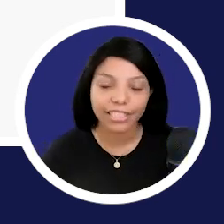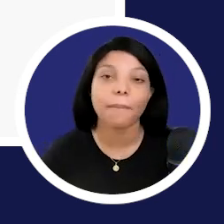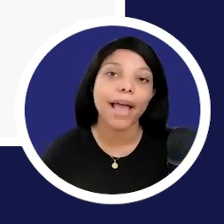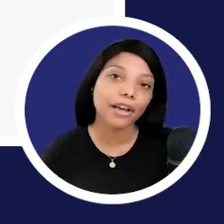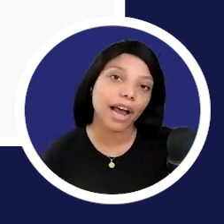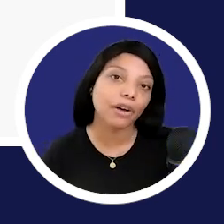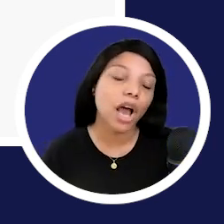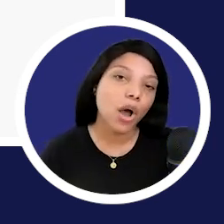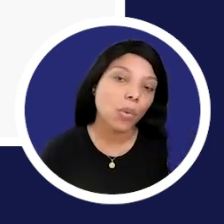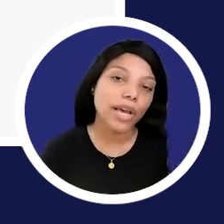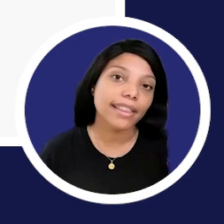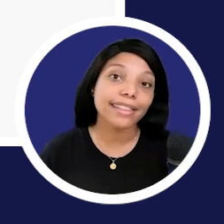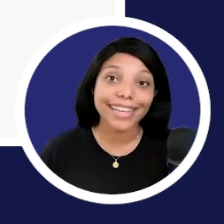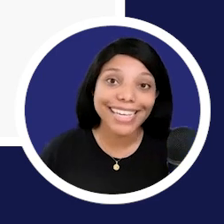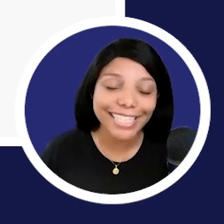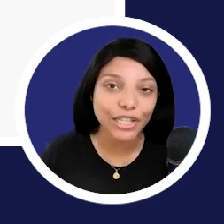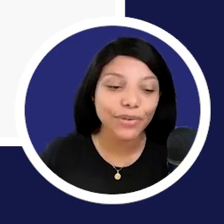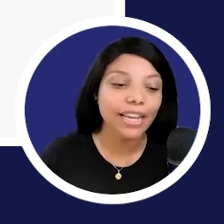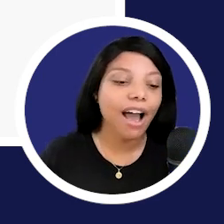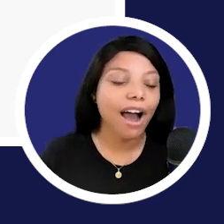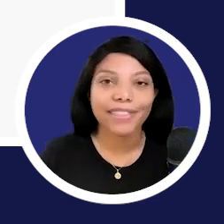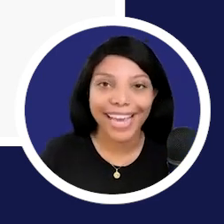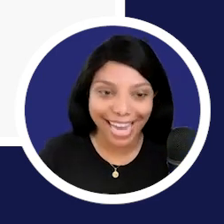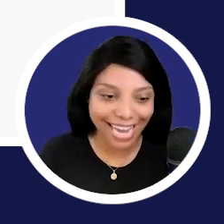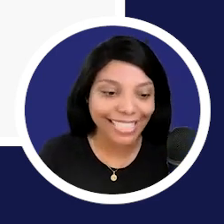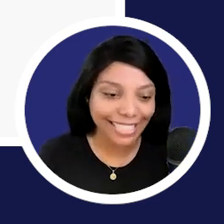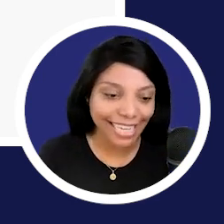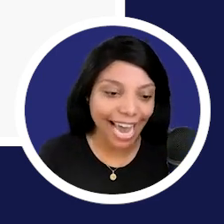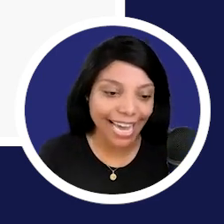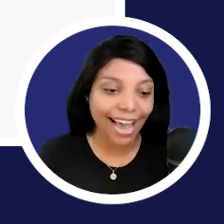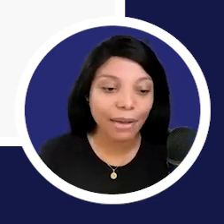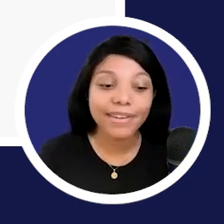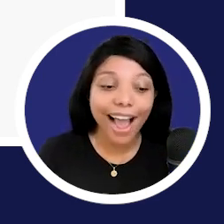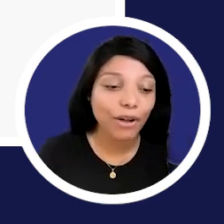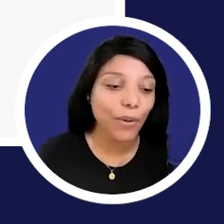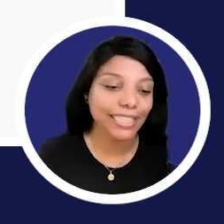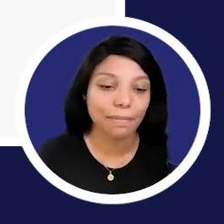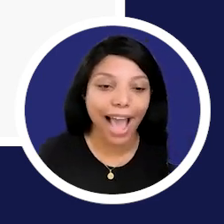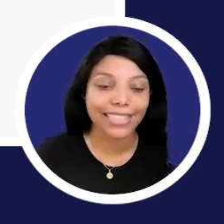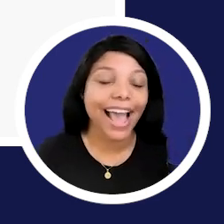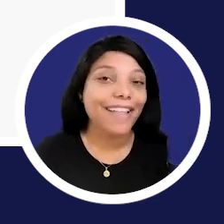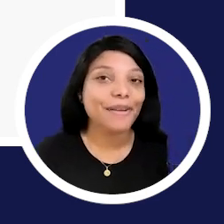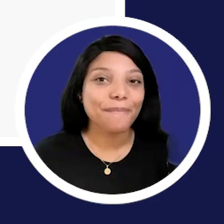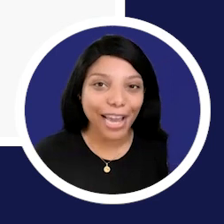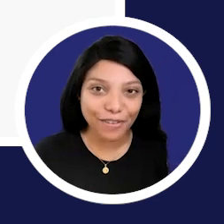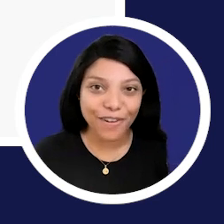and background with the history of the ADA. I am now going to pass the microphone